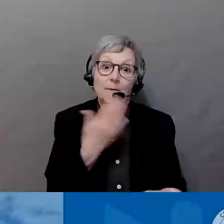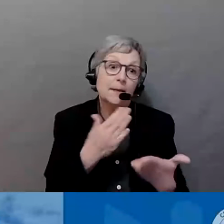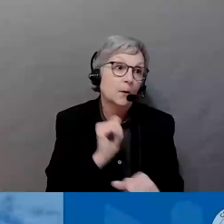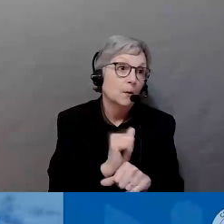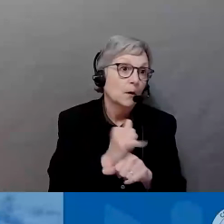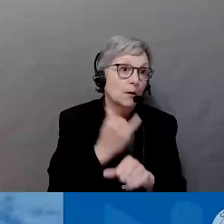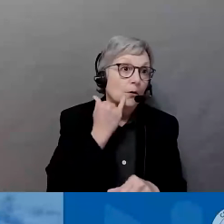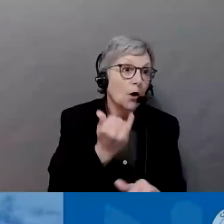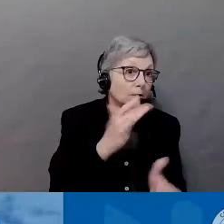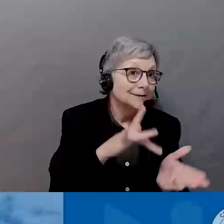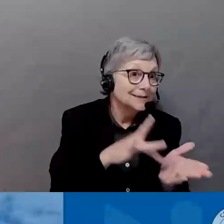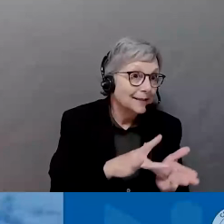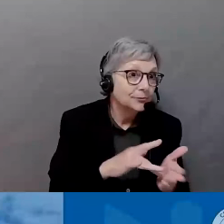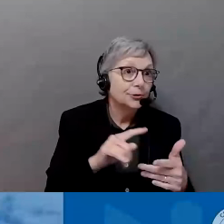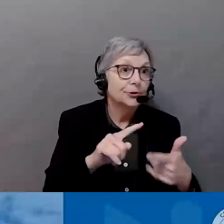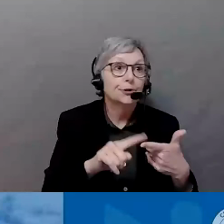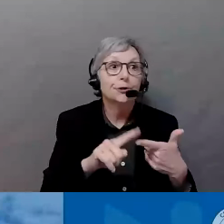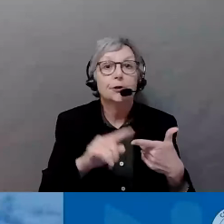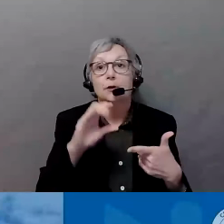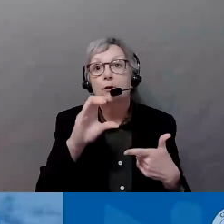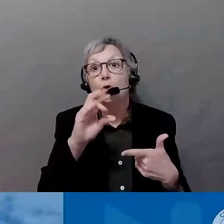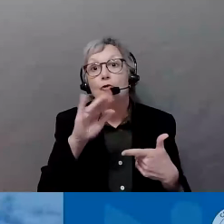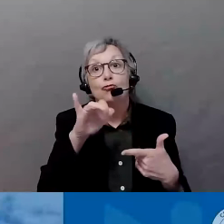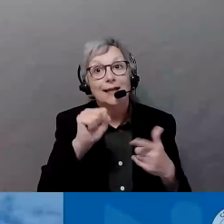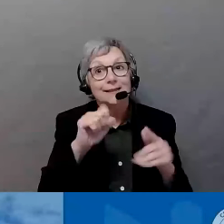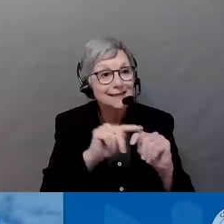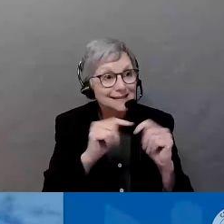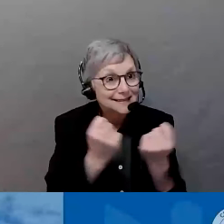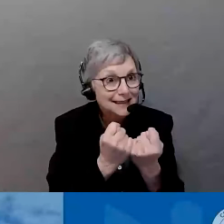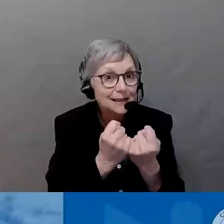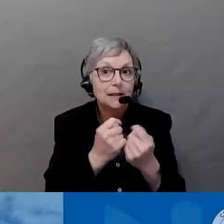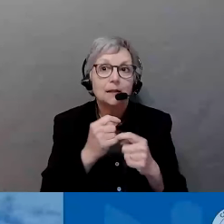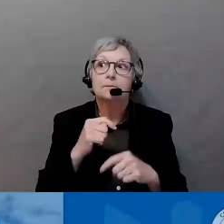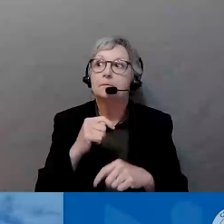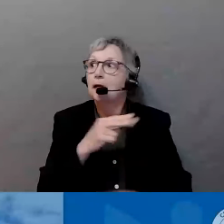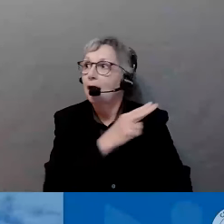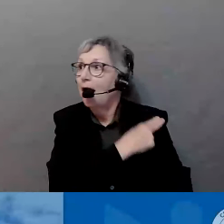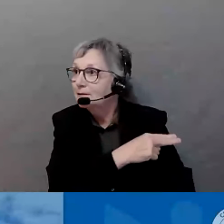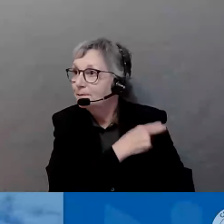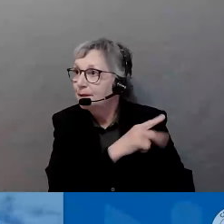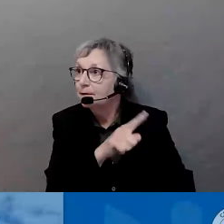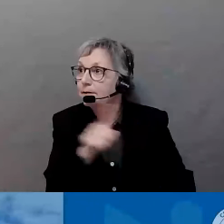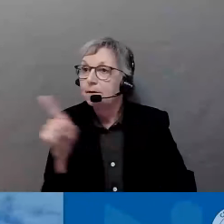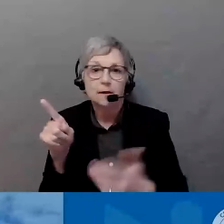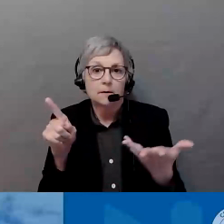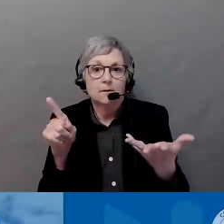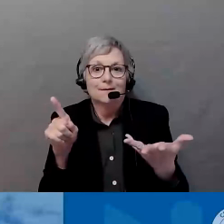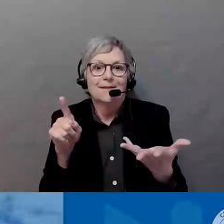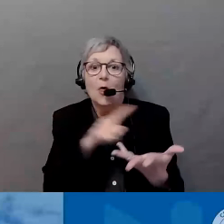RECEIVING TEAM, THERE IS A WELL TO TAP INTO TO CREATE THAT WORK